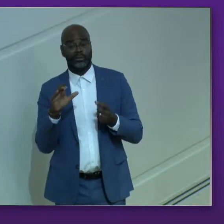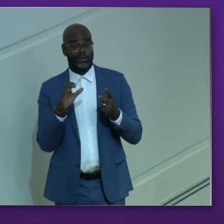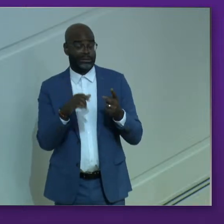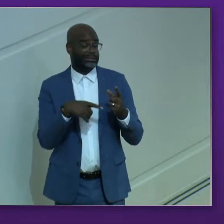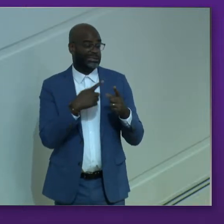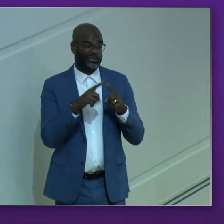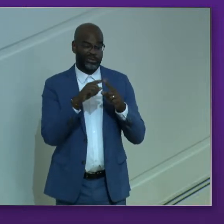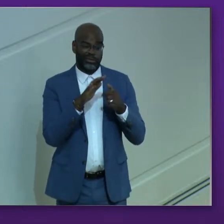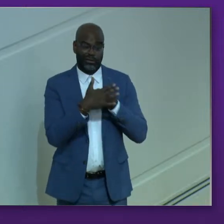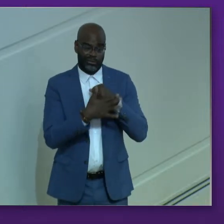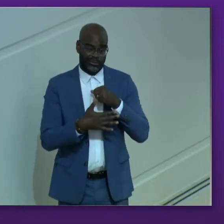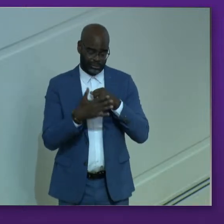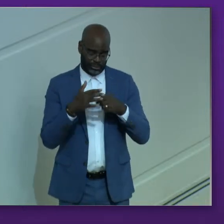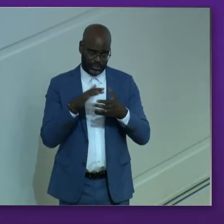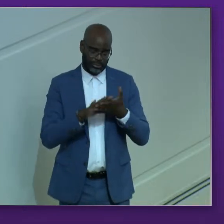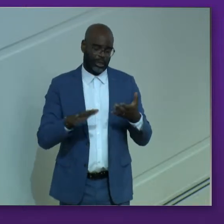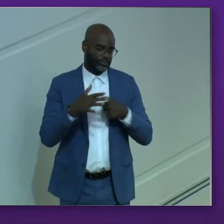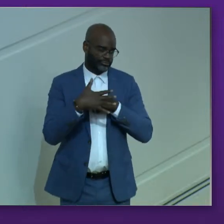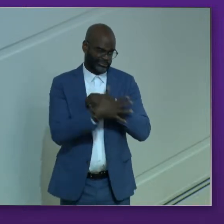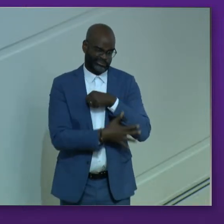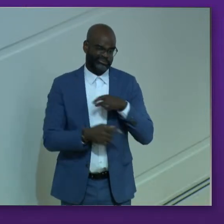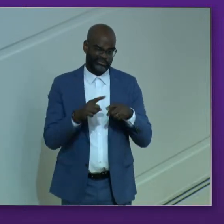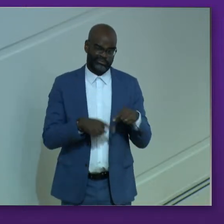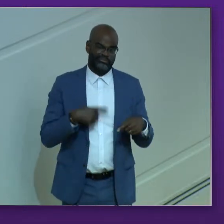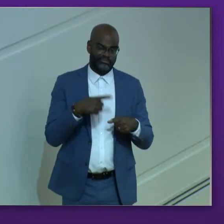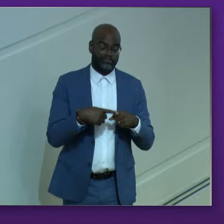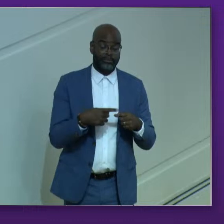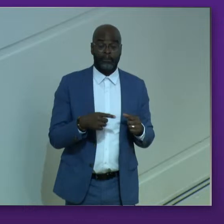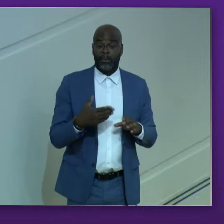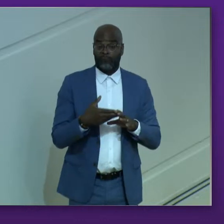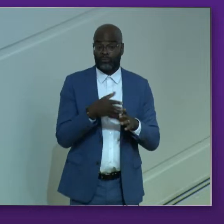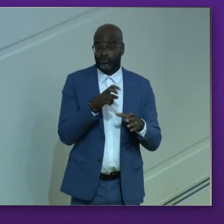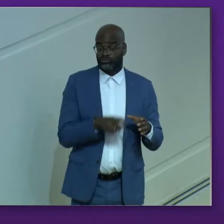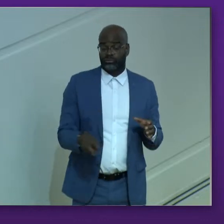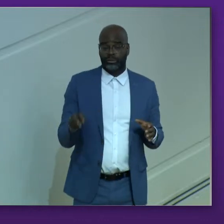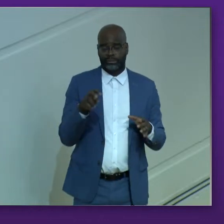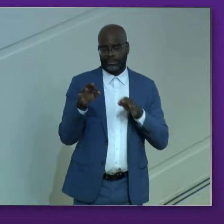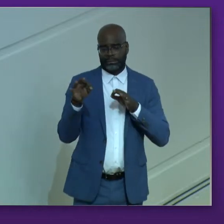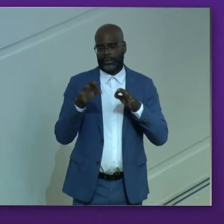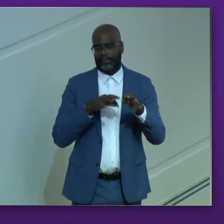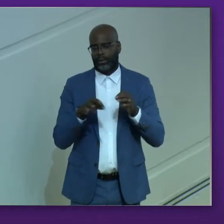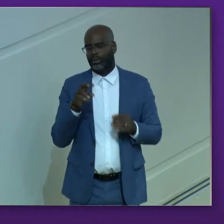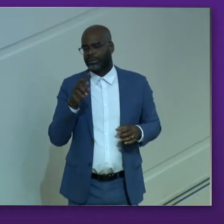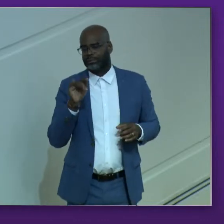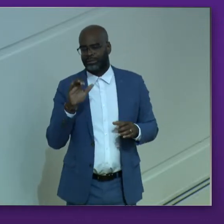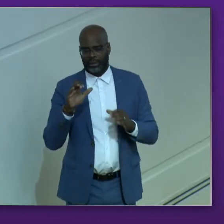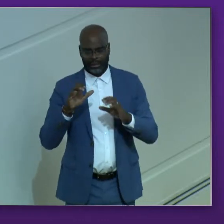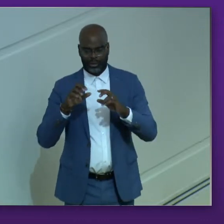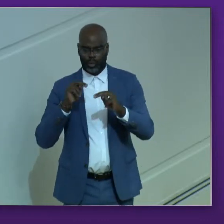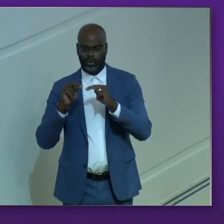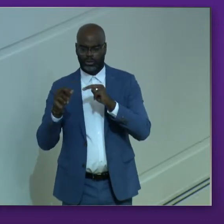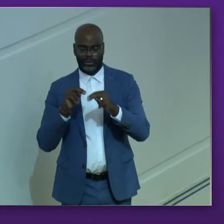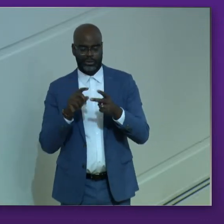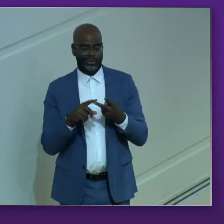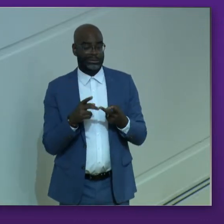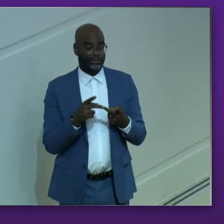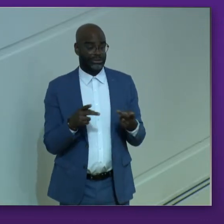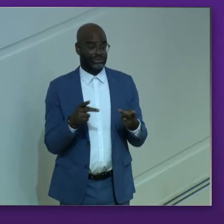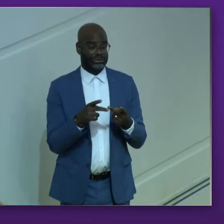CONFERENCE. EMPLOYEES FROM THE MINUTE AREA SUPPORTED 20 STUDENTS WITH POLITICS IN ACTION PLUS